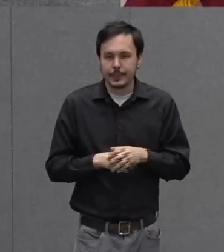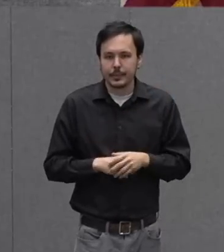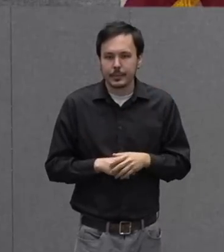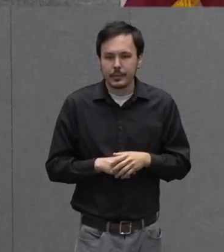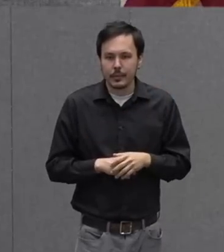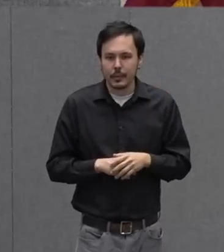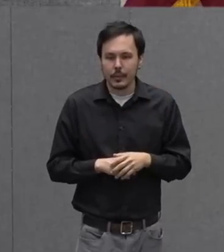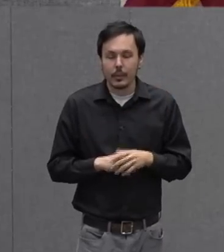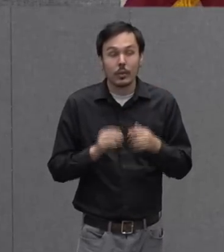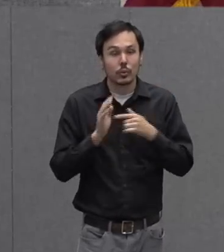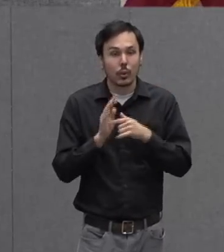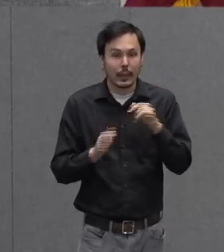to show that's what she guessed.